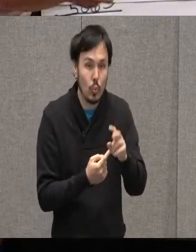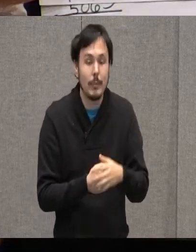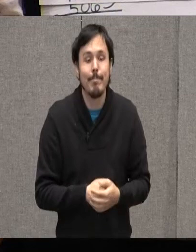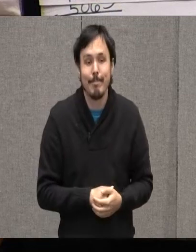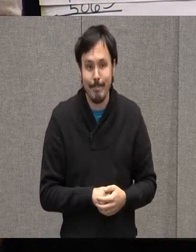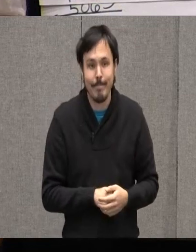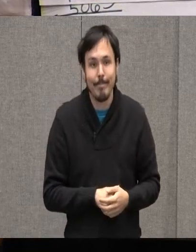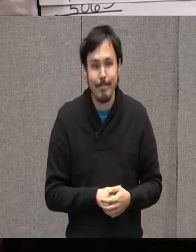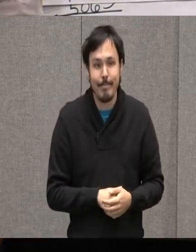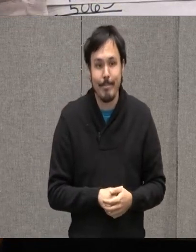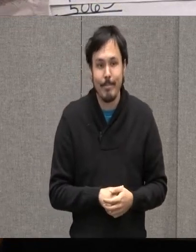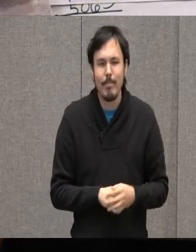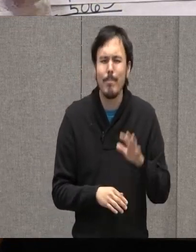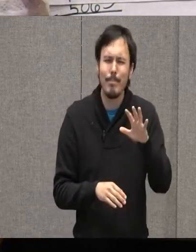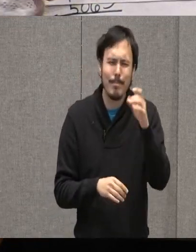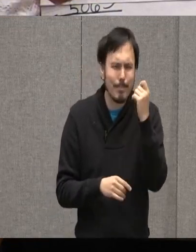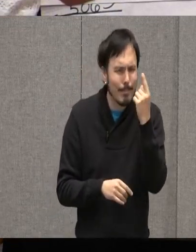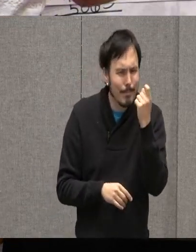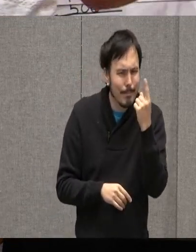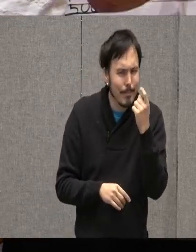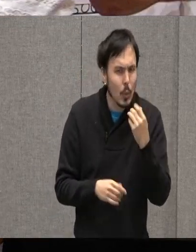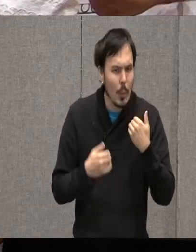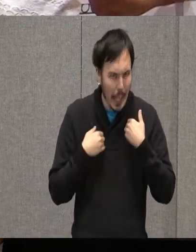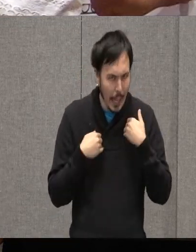Then again since we have common denominators,